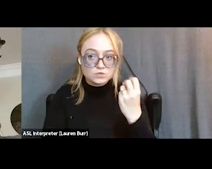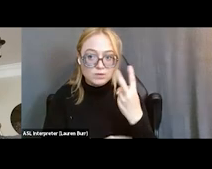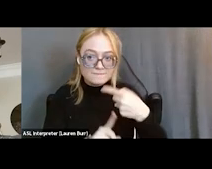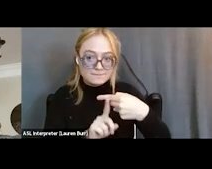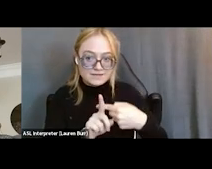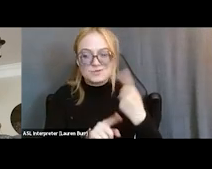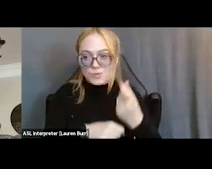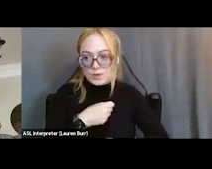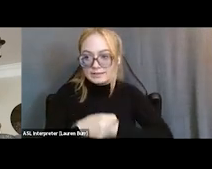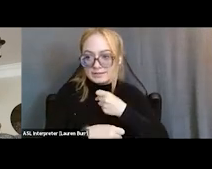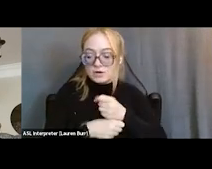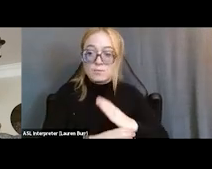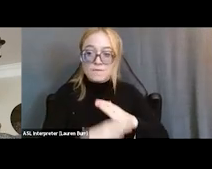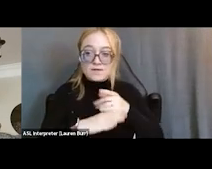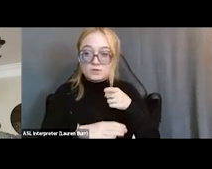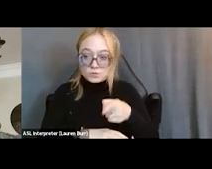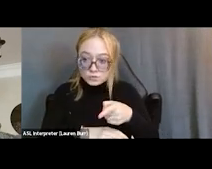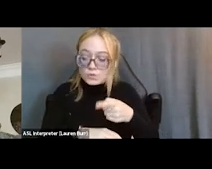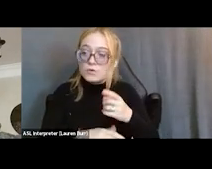any SGA or an English working full-time,